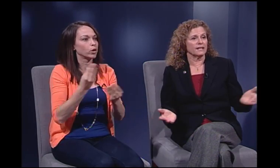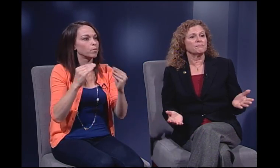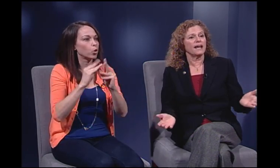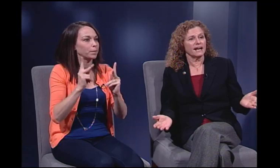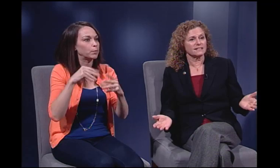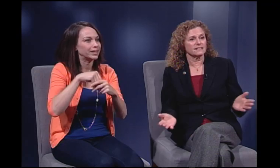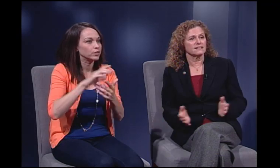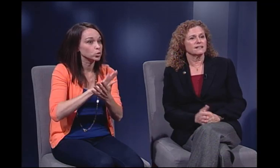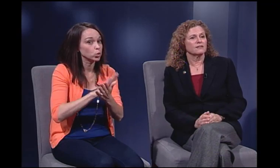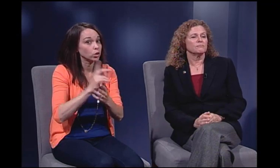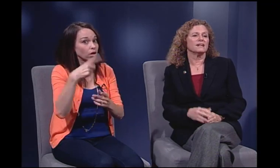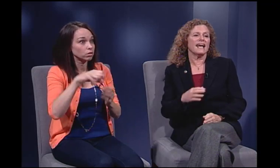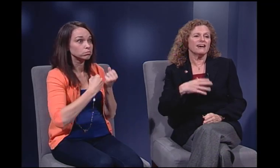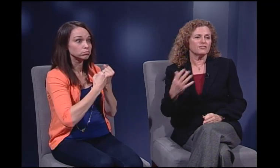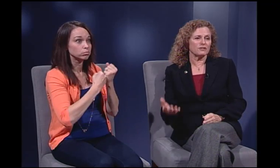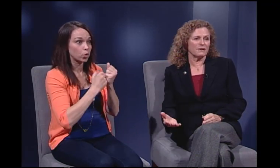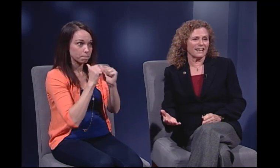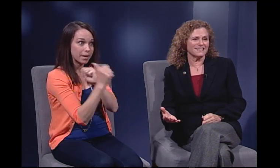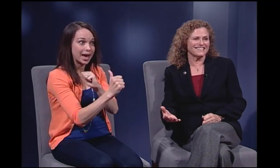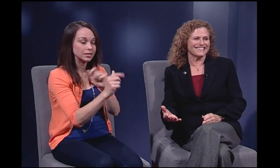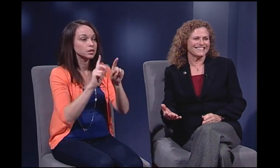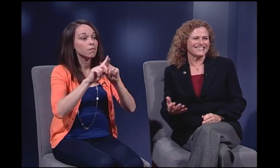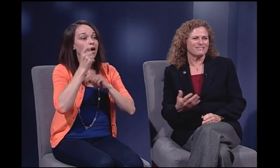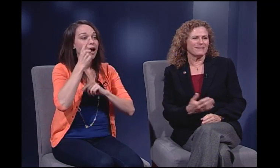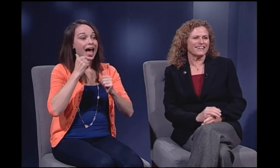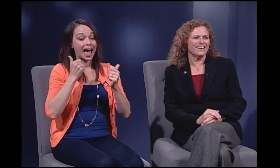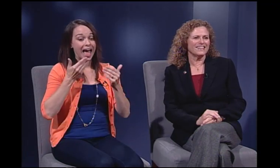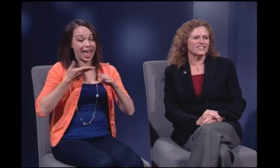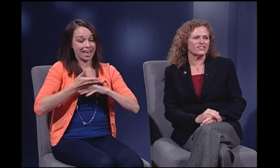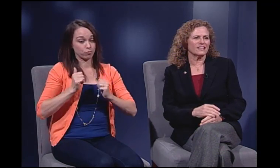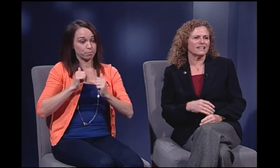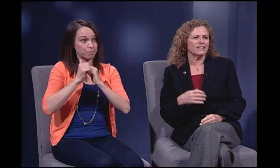It passed, but after it passed my colleagues started getting